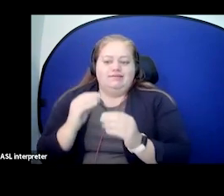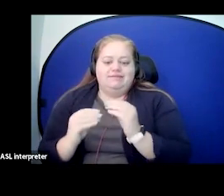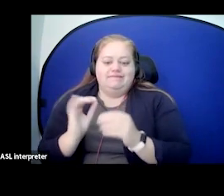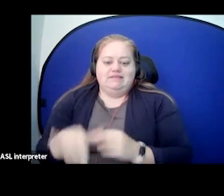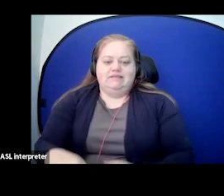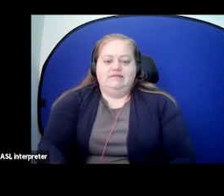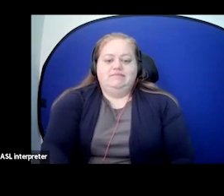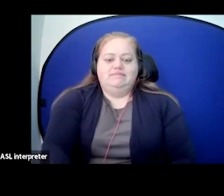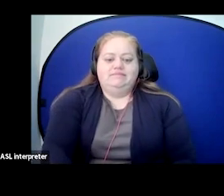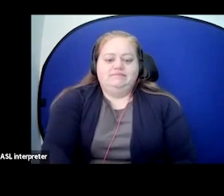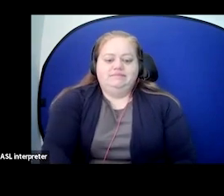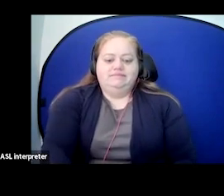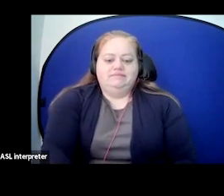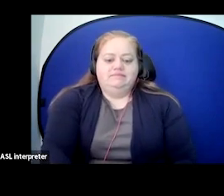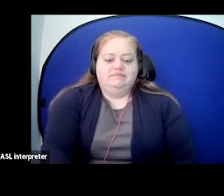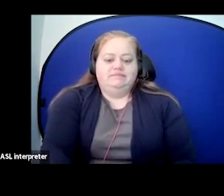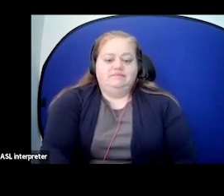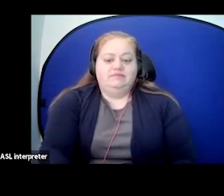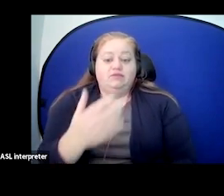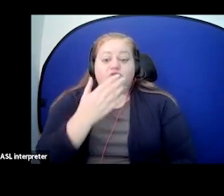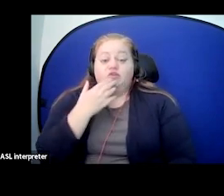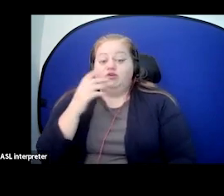So I really like that question that you just asked.